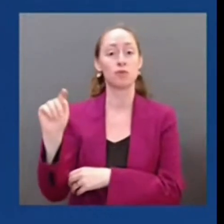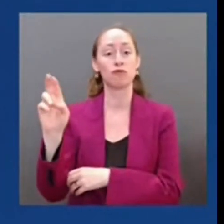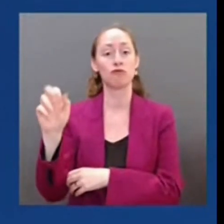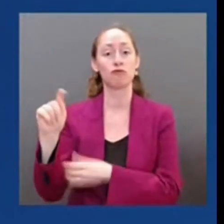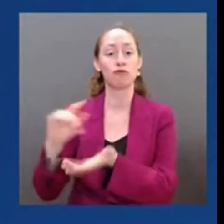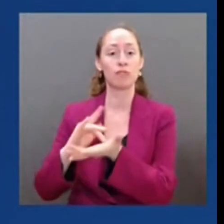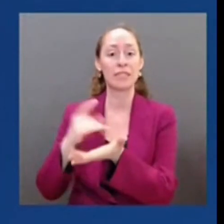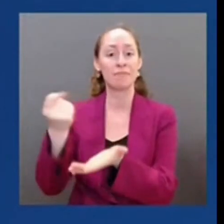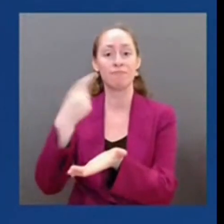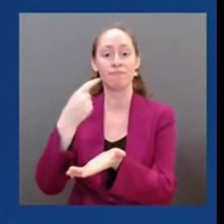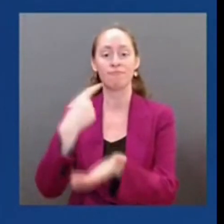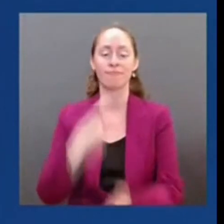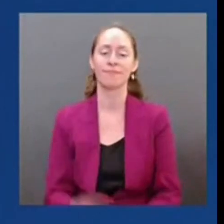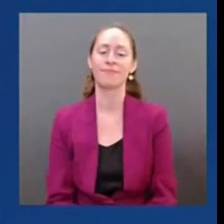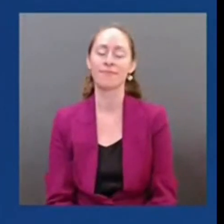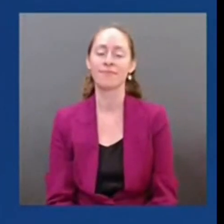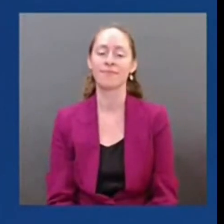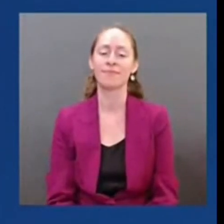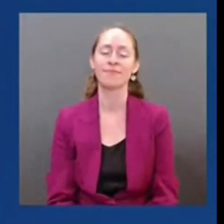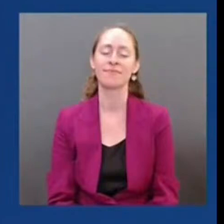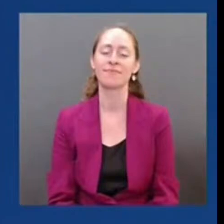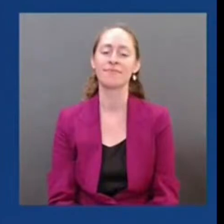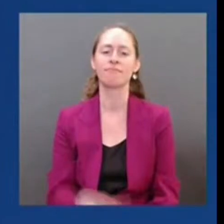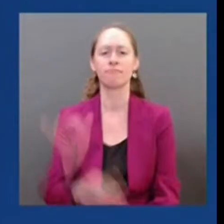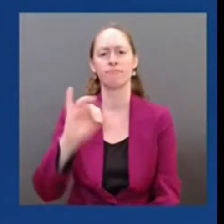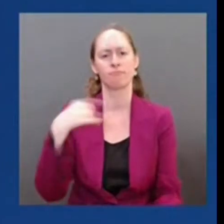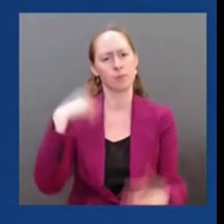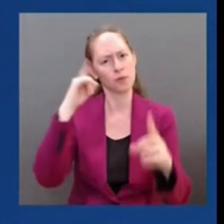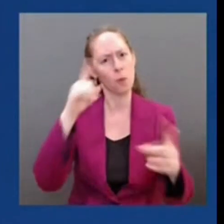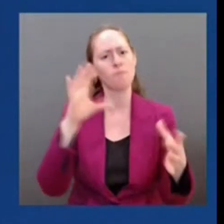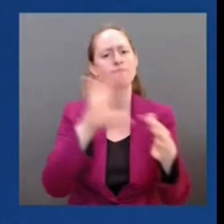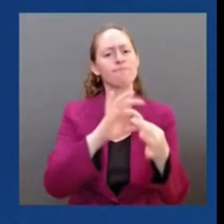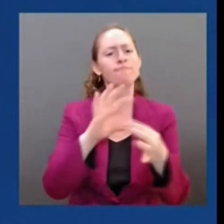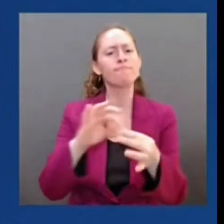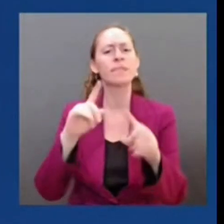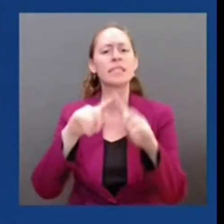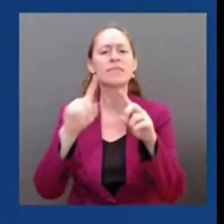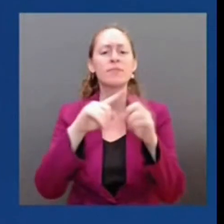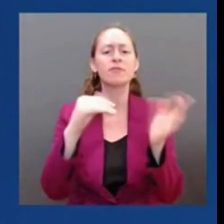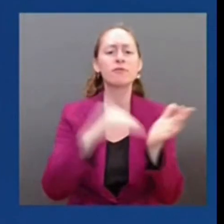WE EXTENDED THE TEST AND TREATS SITES.